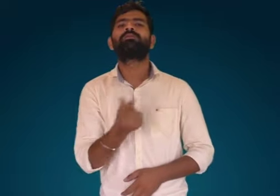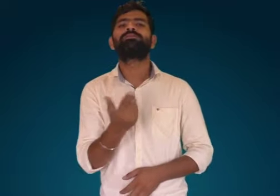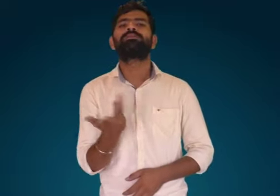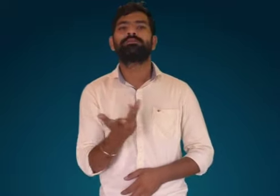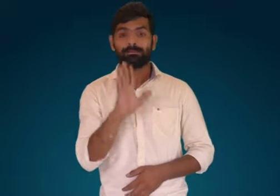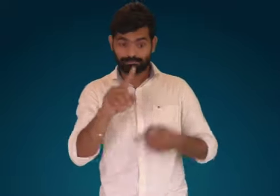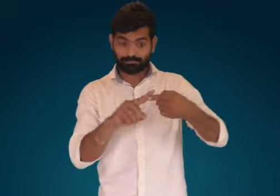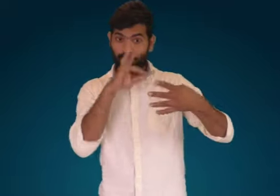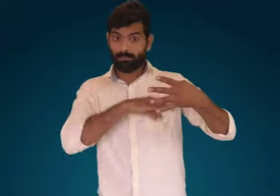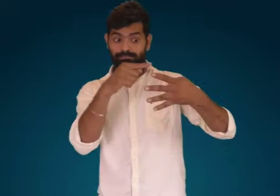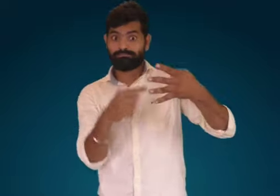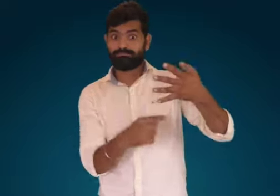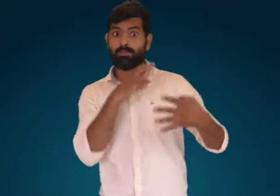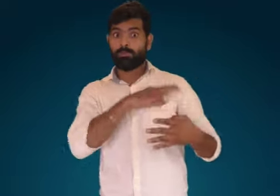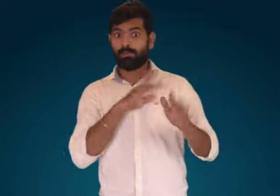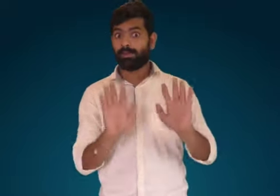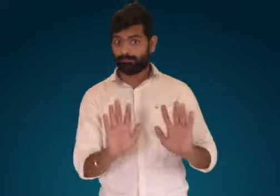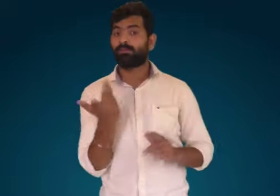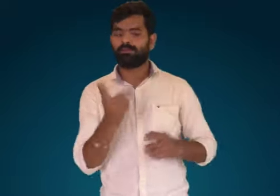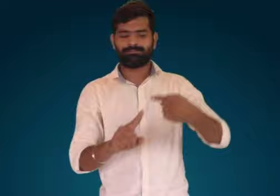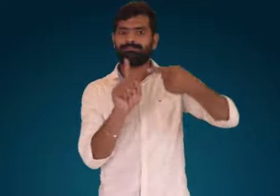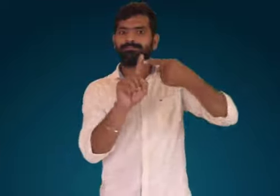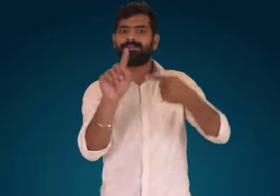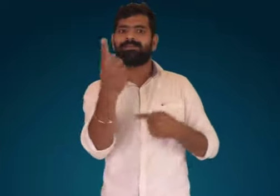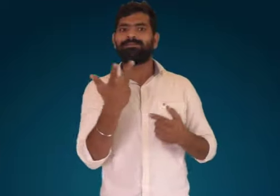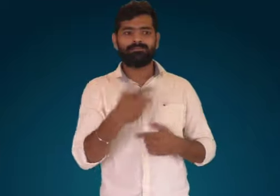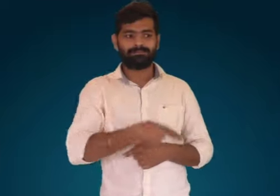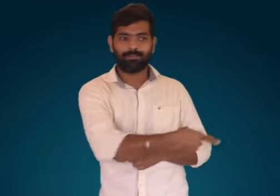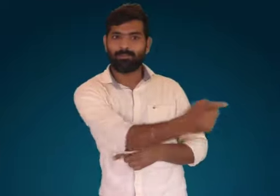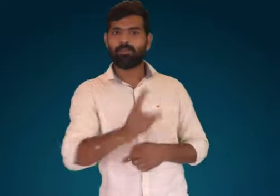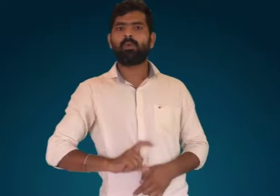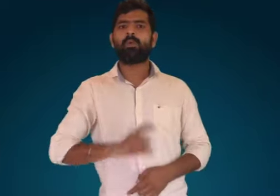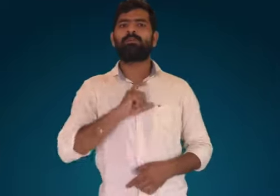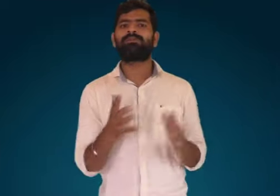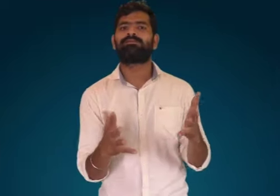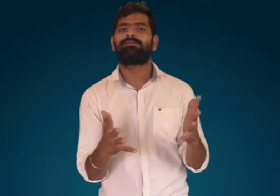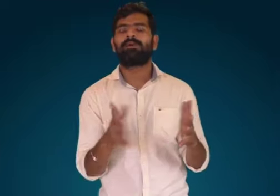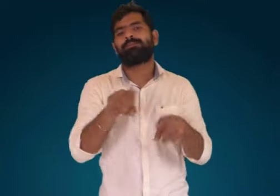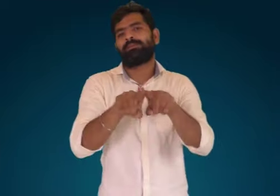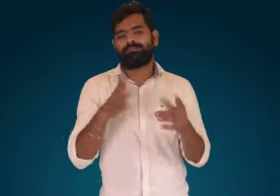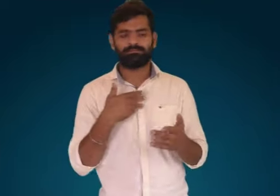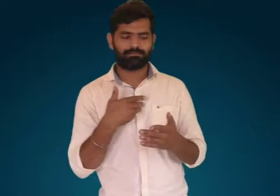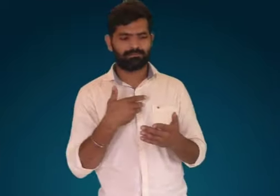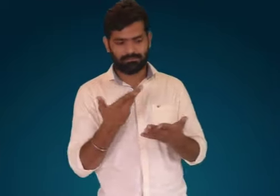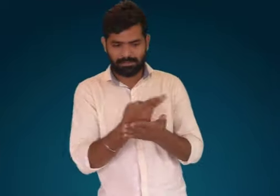then jagdissa comes and takes him to the hospital as i explained before the girl narrates the story using the pictures in a